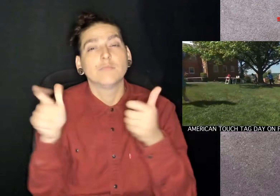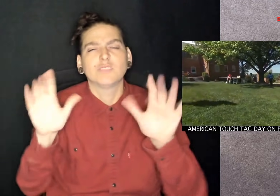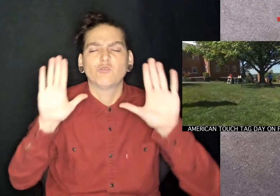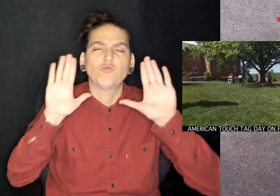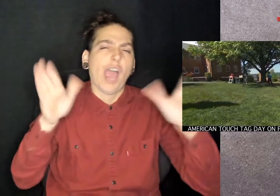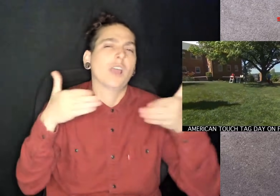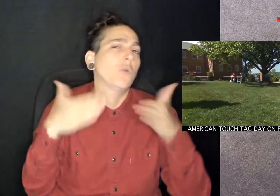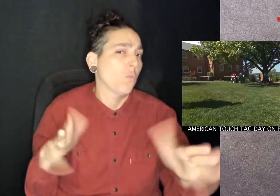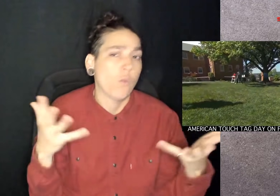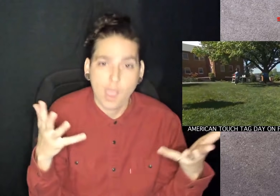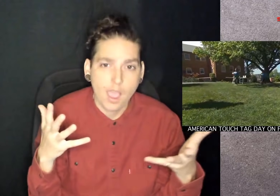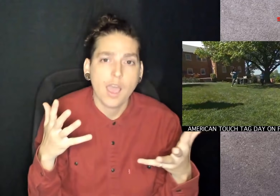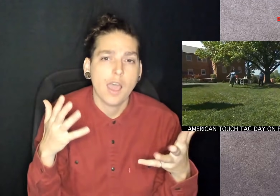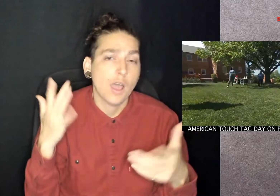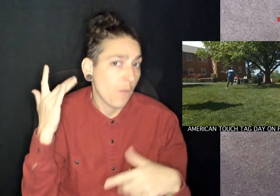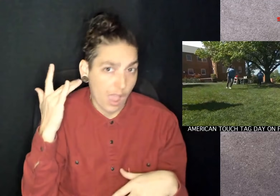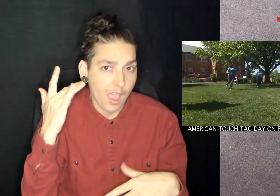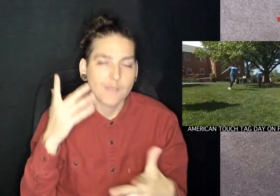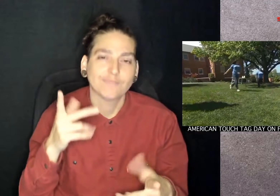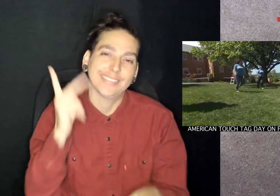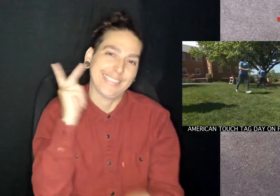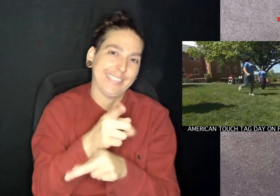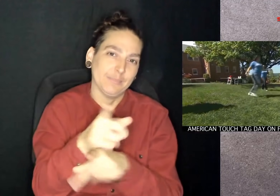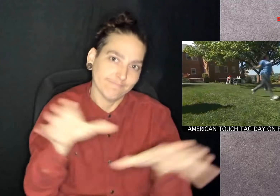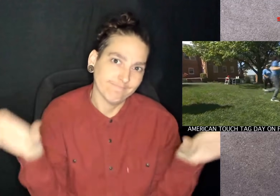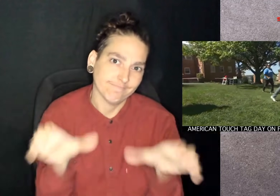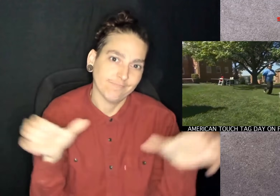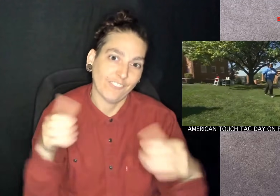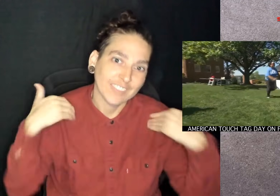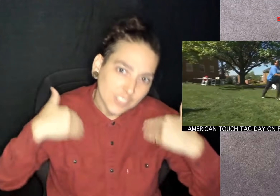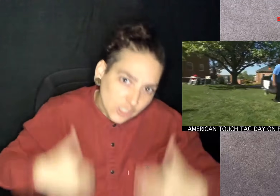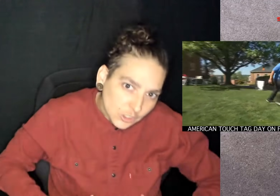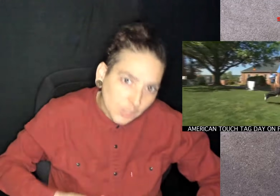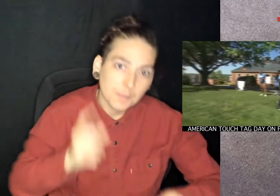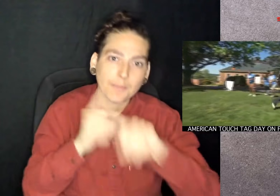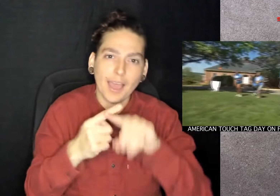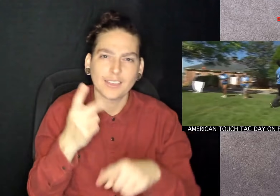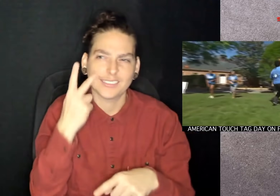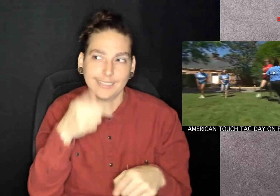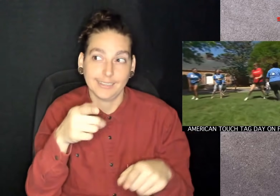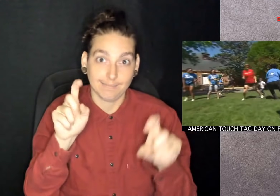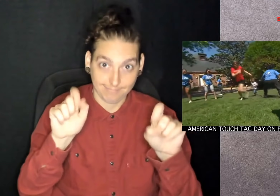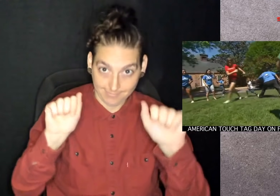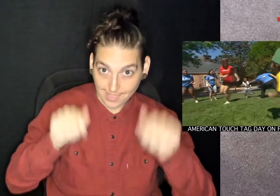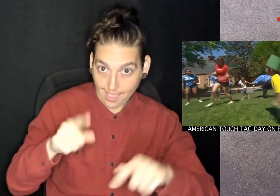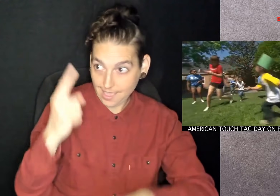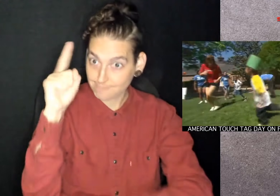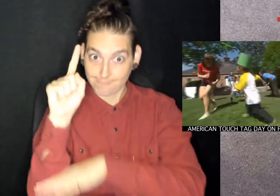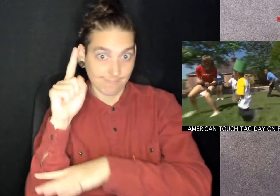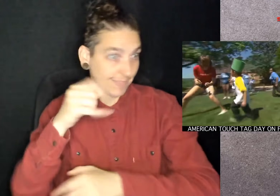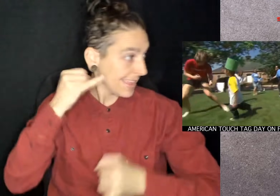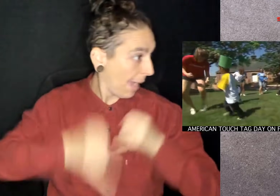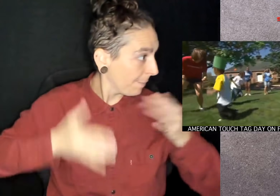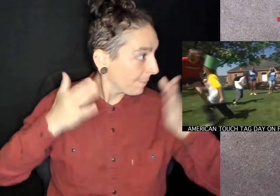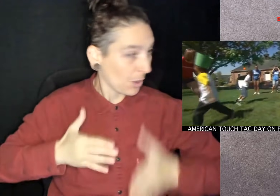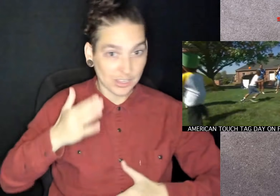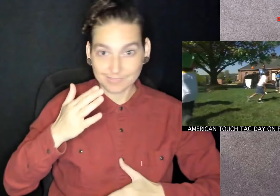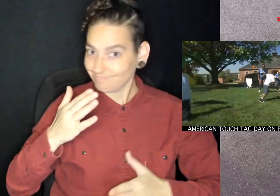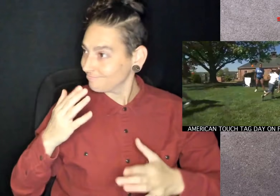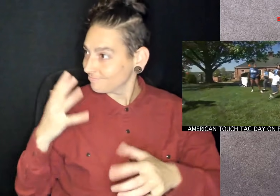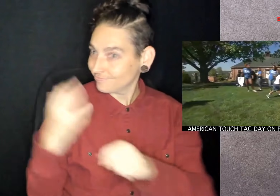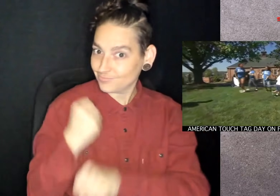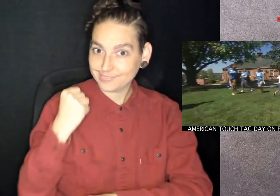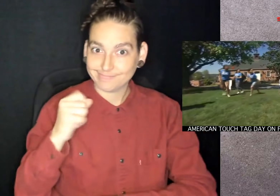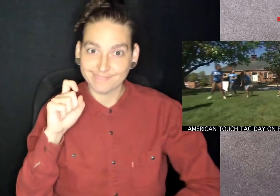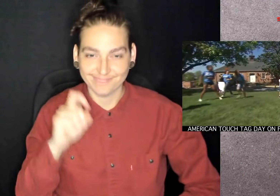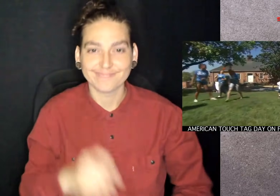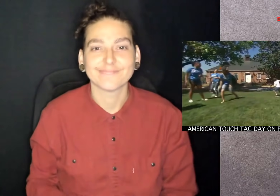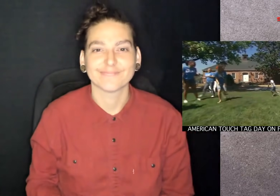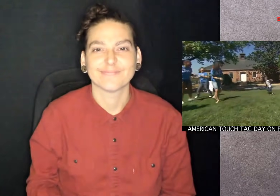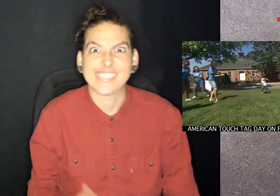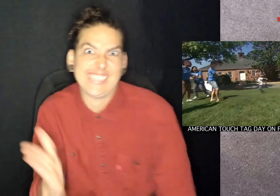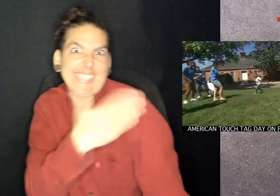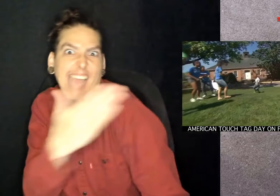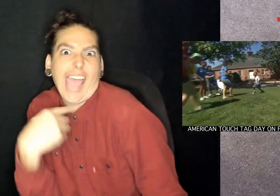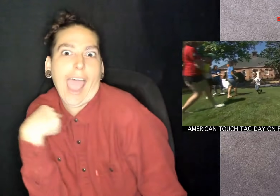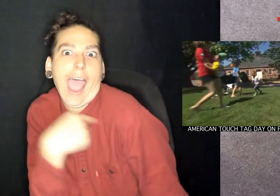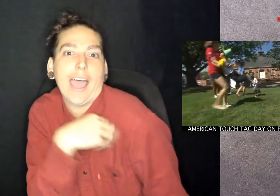a great way to keep physically active and to see if you can be the last one standing